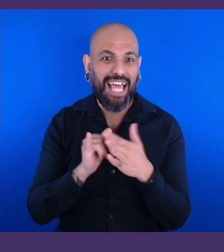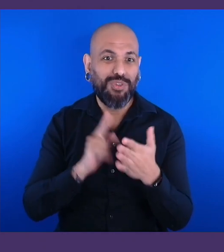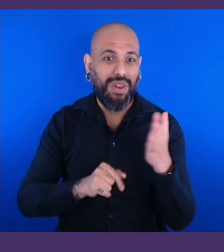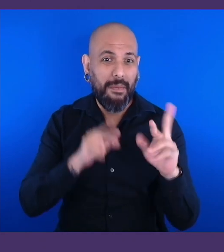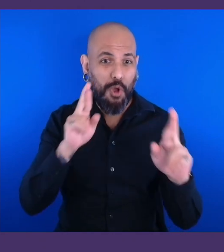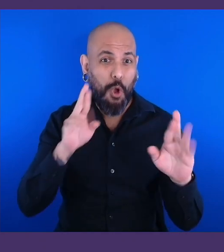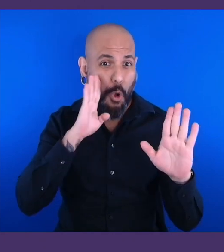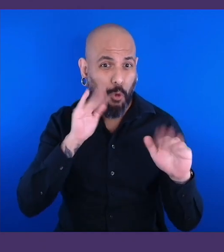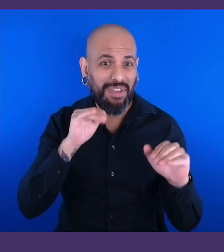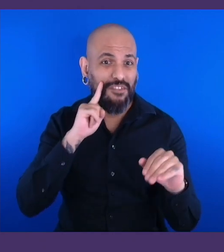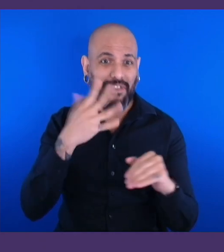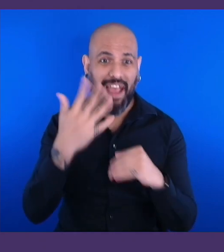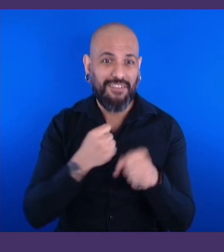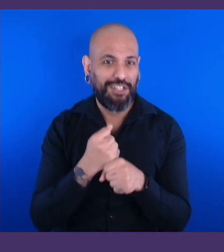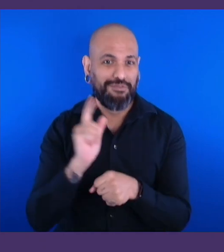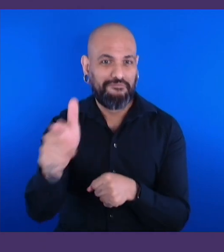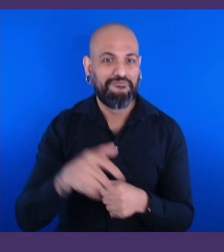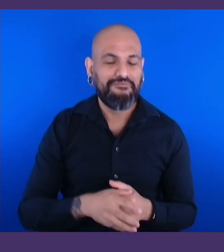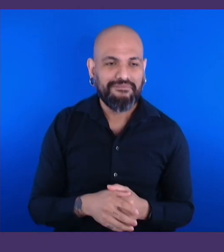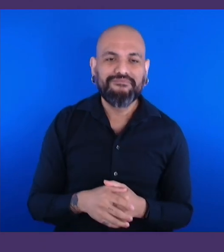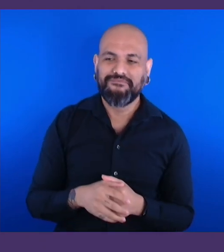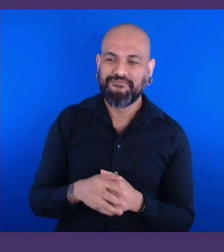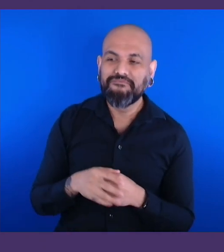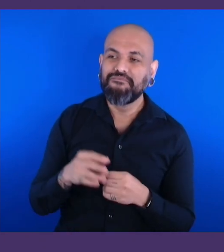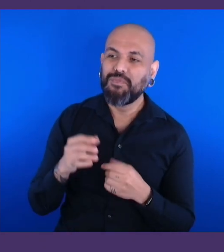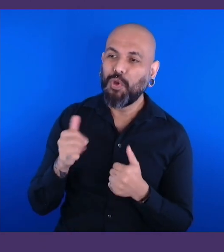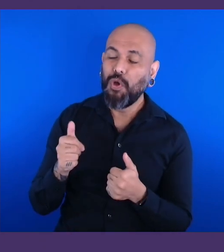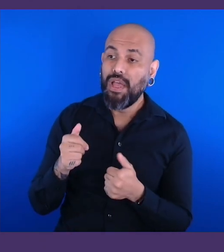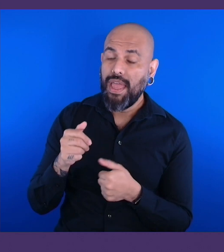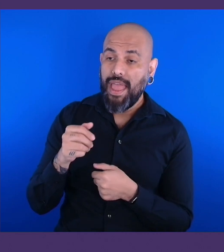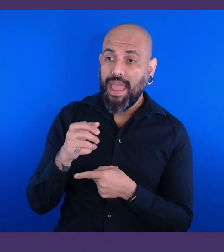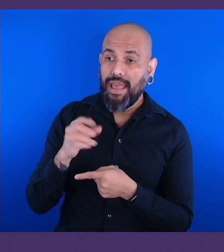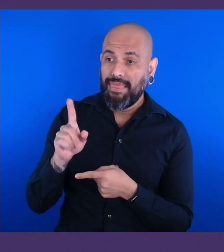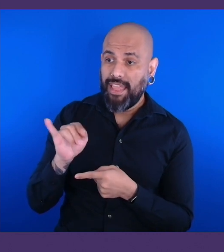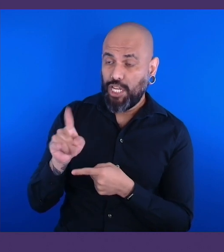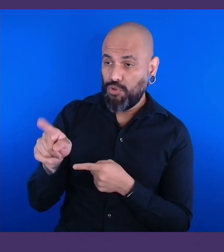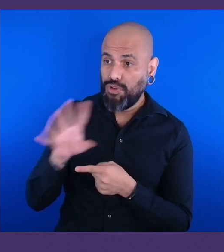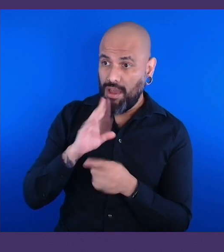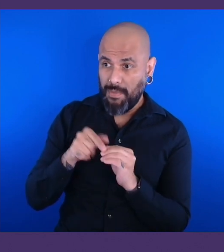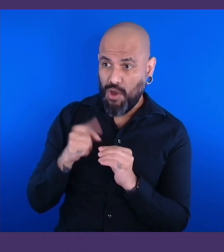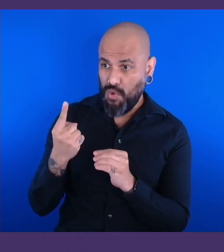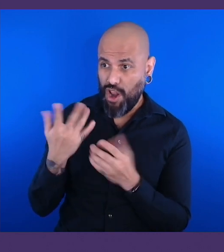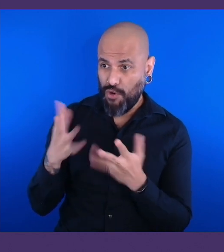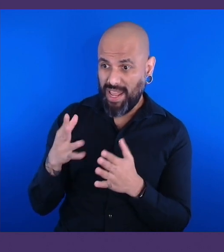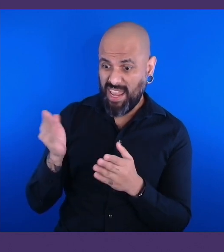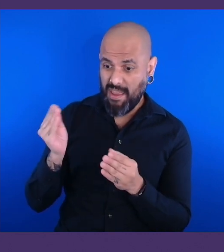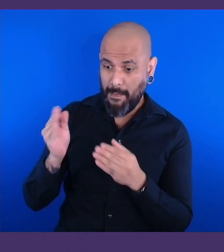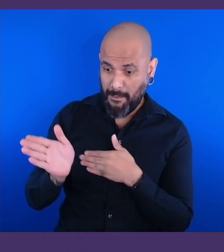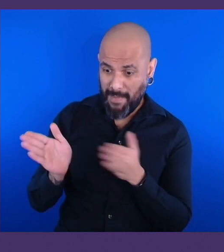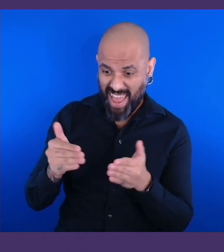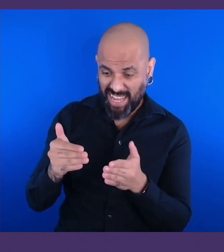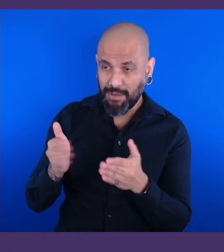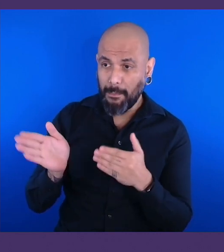Jamie Dean: Léonie, you already gave us one, talking about packaging and support, do you have anything else that you hope the EAA will accomplish?